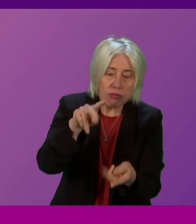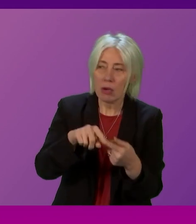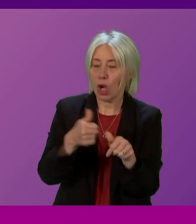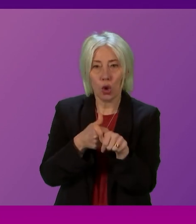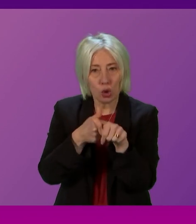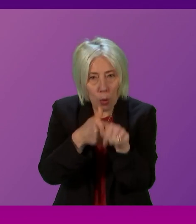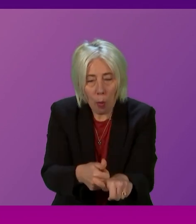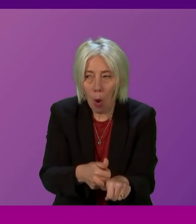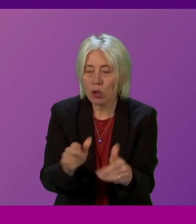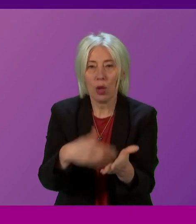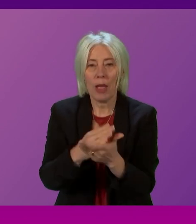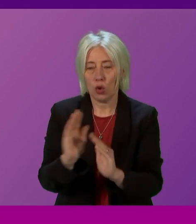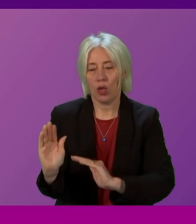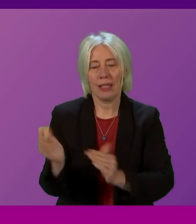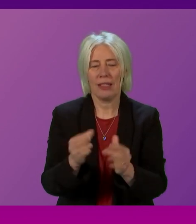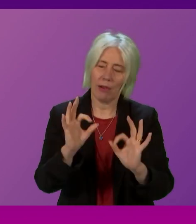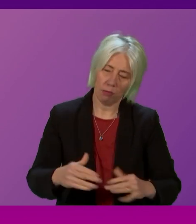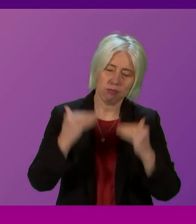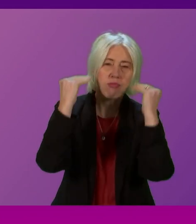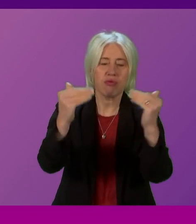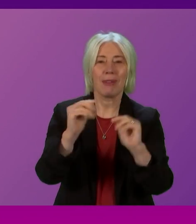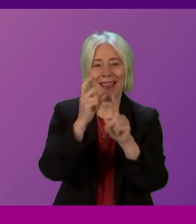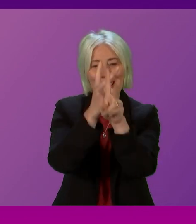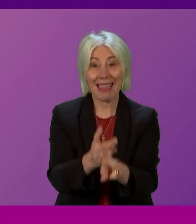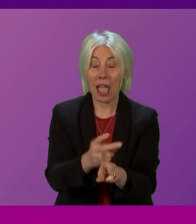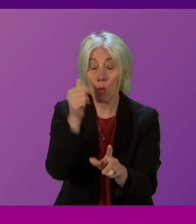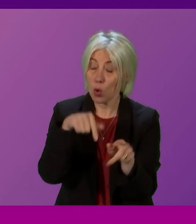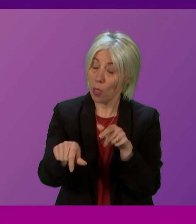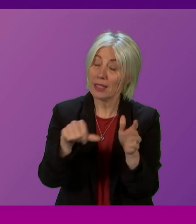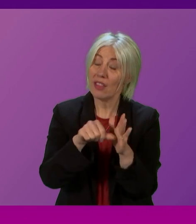them to deliver excellent care, which, even during these tough times, they continue to